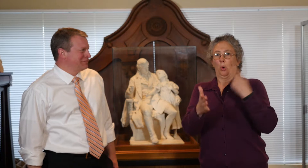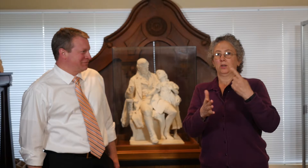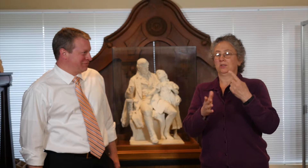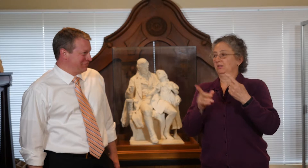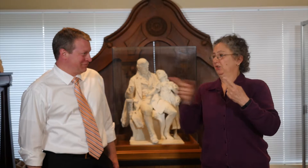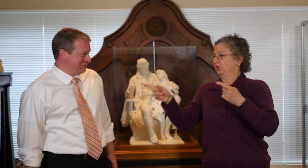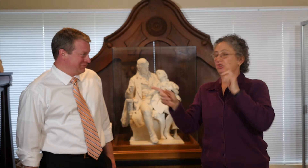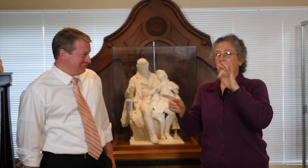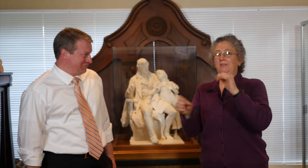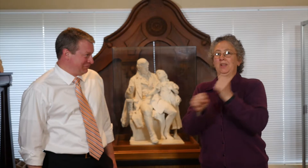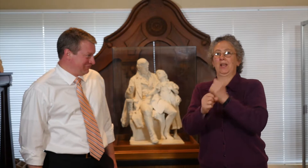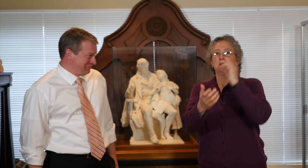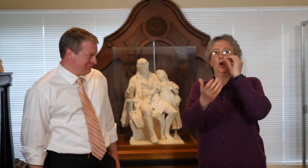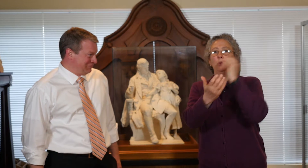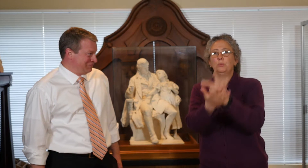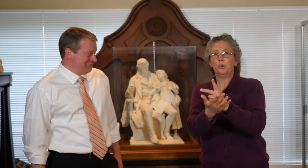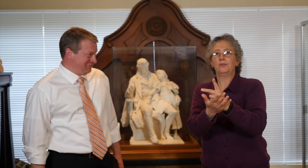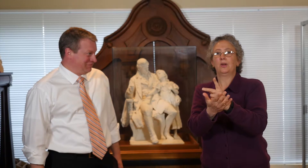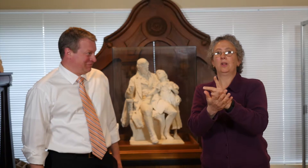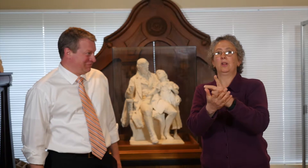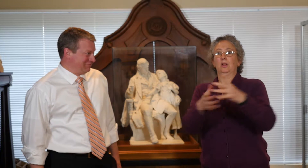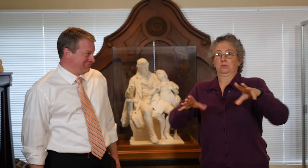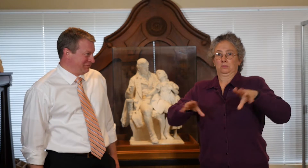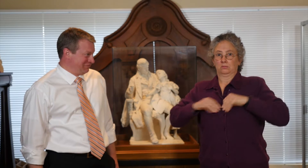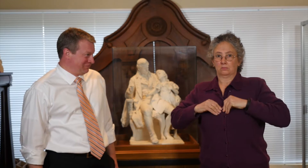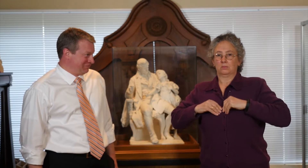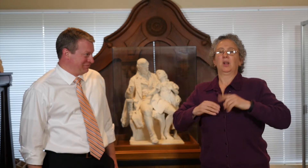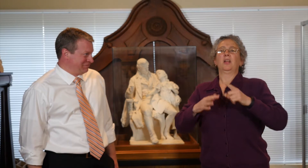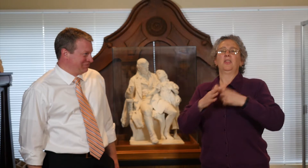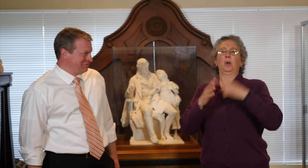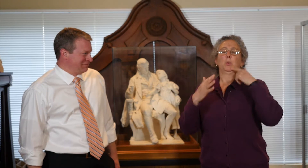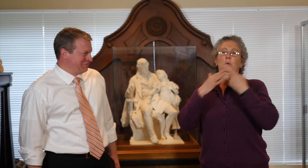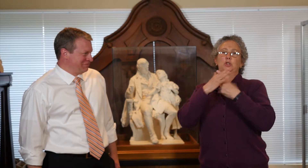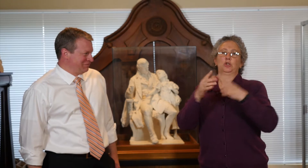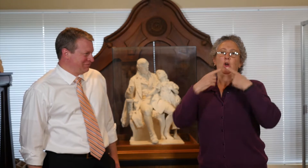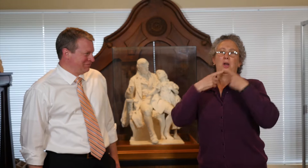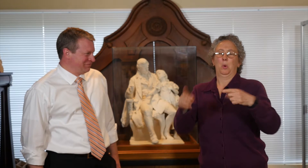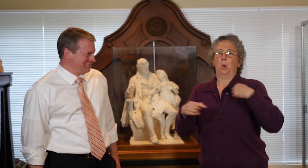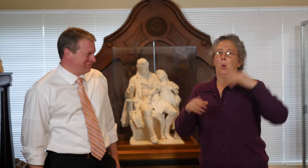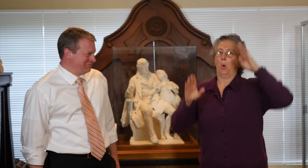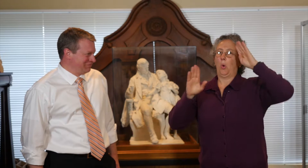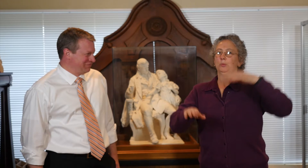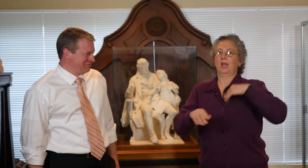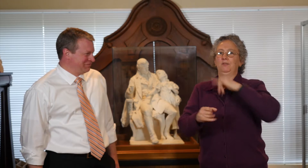an honorary chair person for the Gala. After Jeff gets the approval then we will